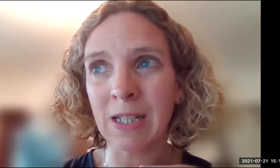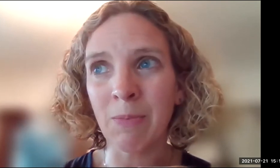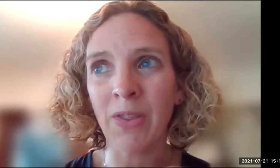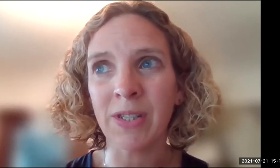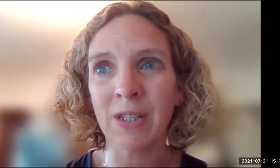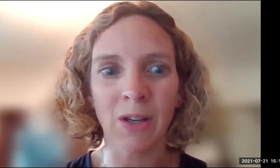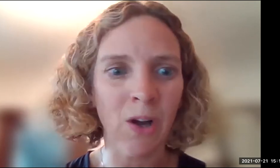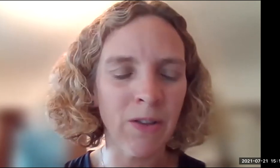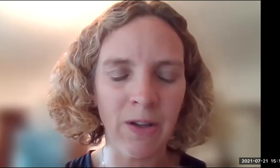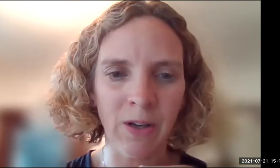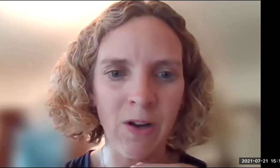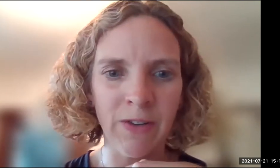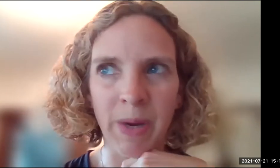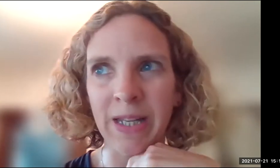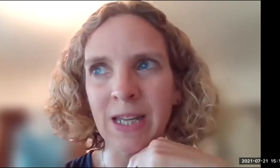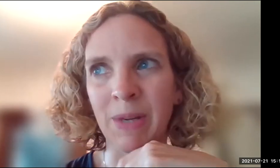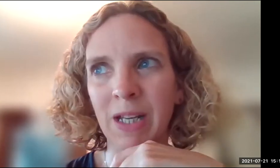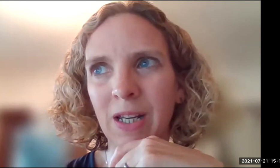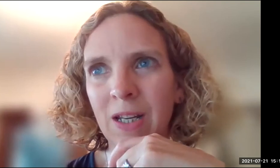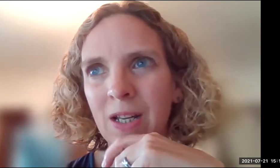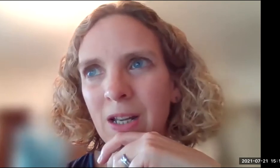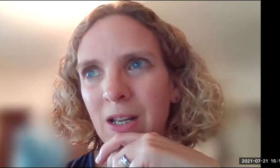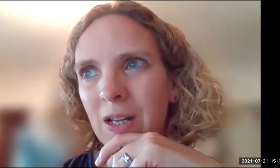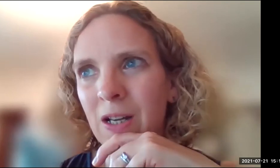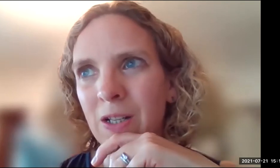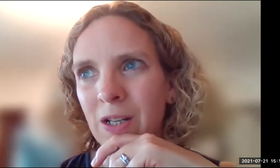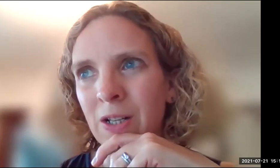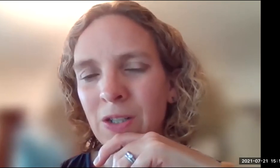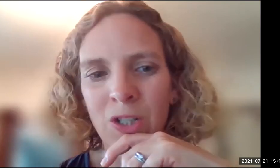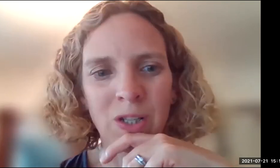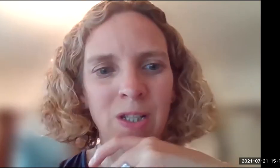they're nondisabled peers. I think what we've seen